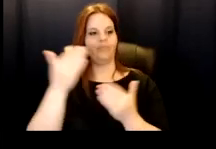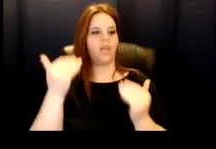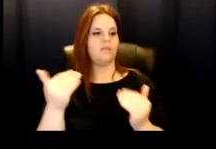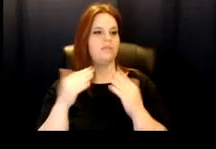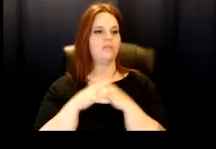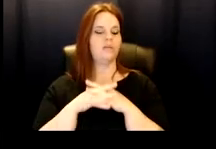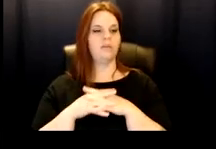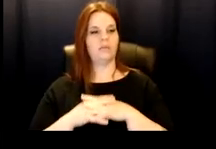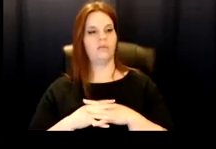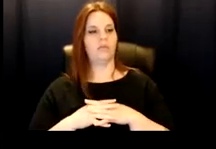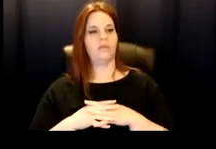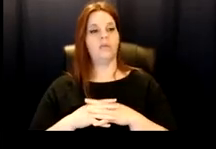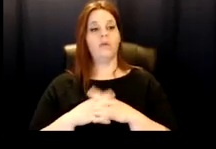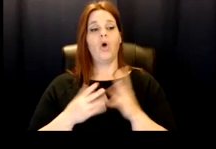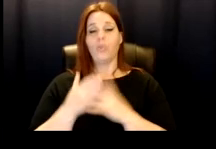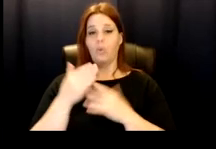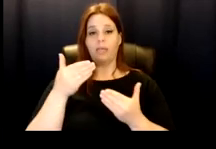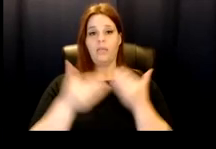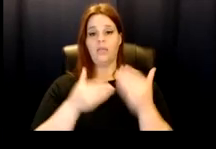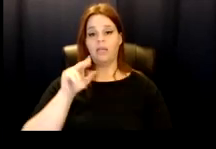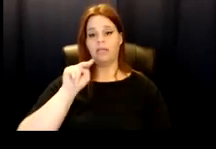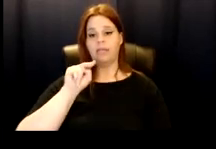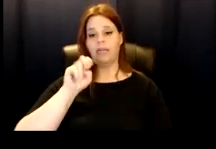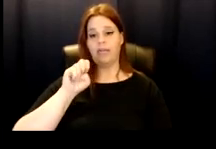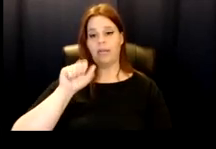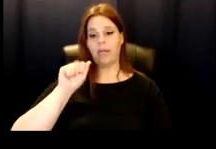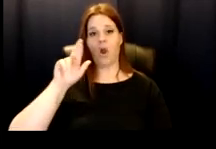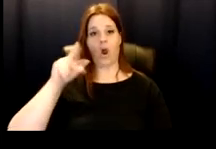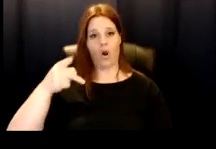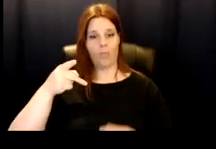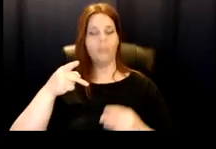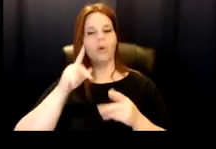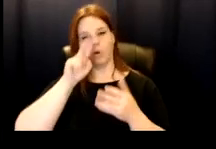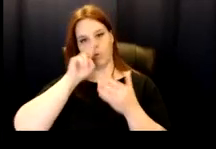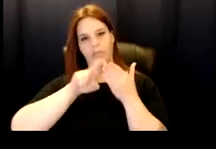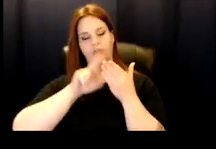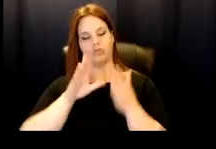Through this process NEARP researchers examine characteristics of employers and charging